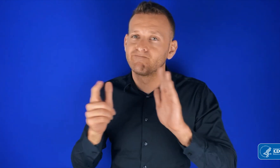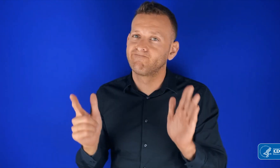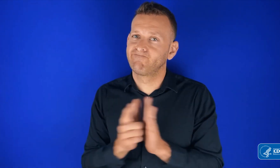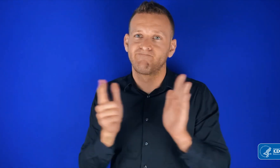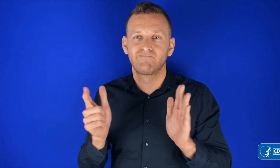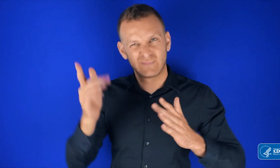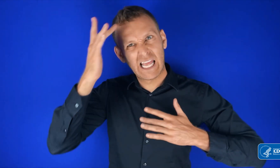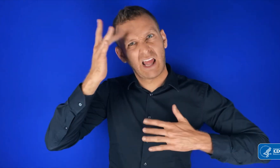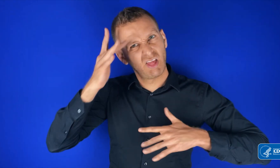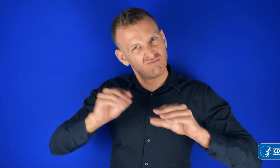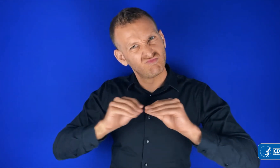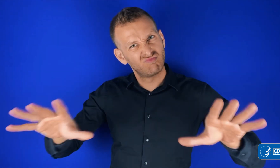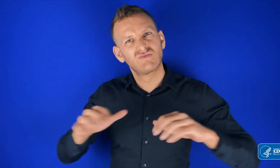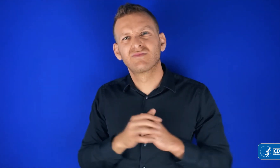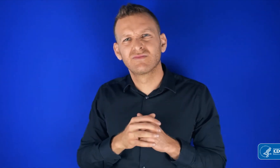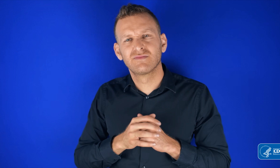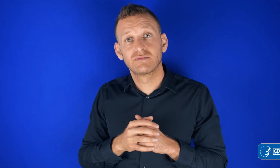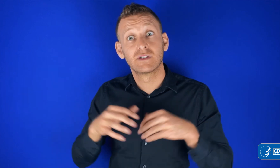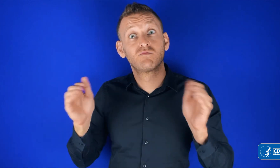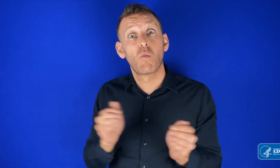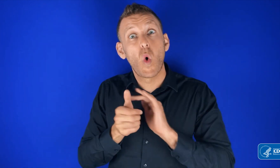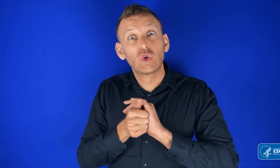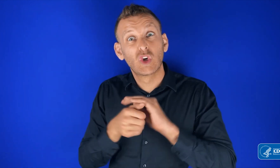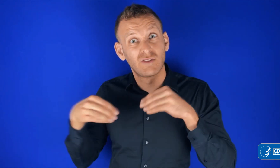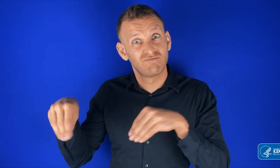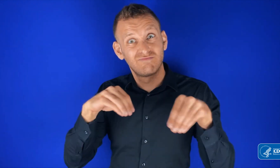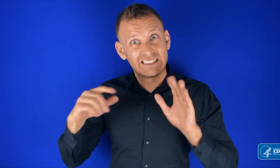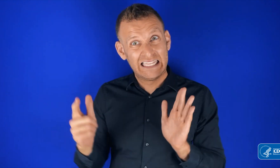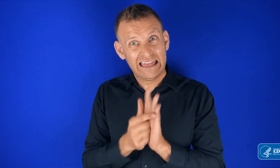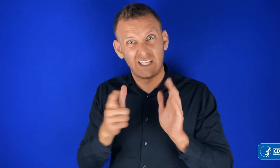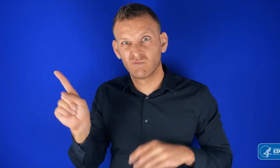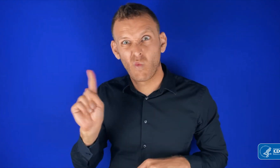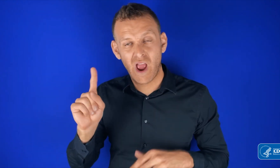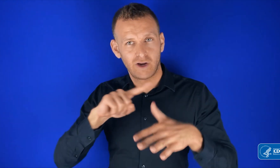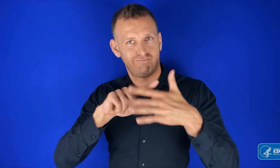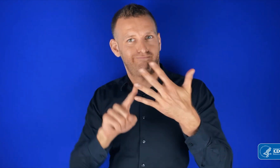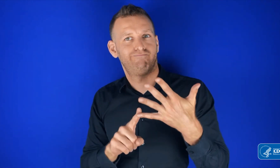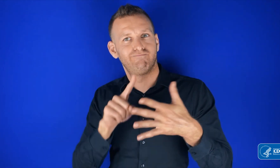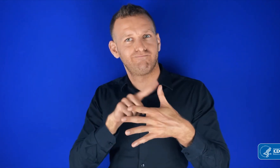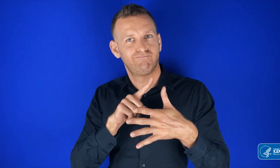because of the many illnesses they've caused. They are sometimes sold illegally online in stores, flea